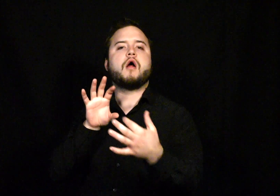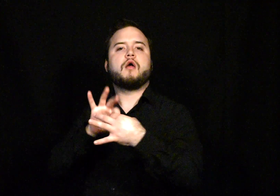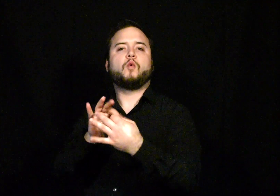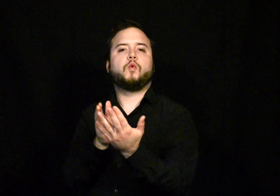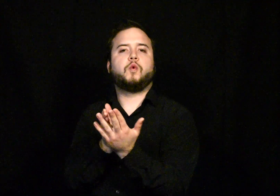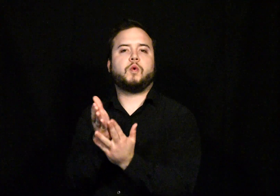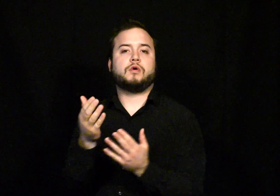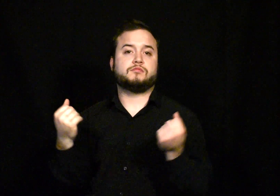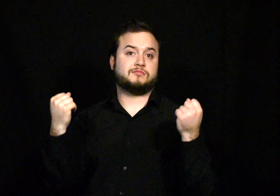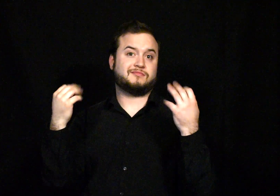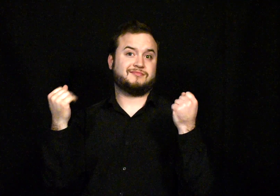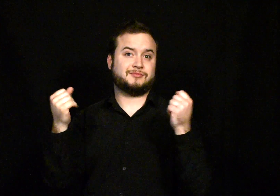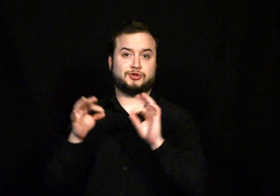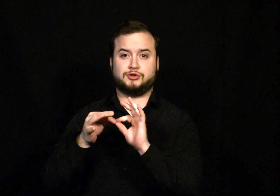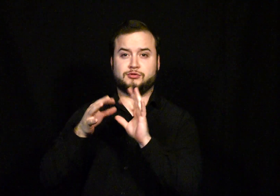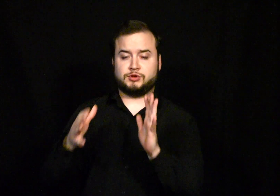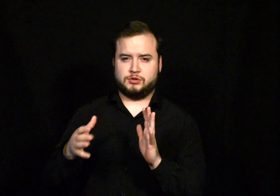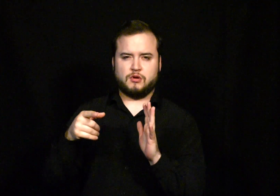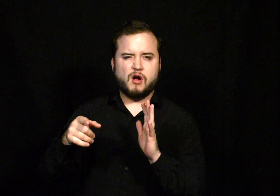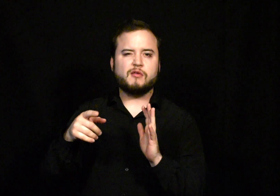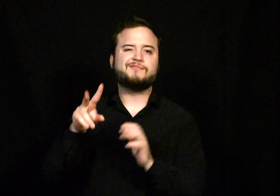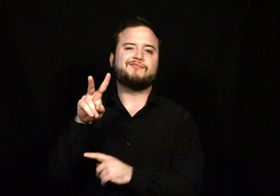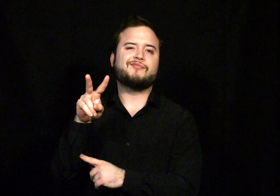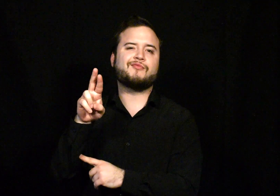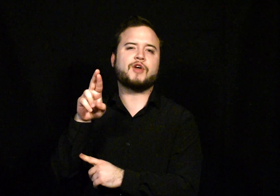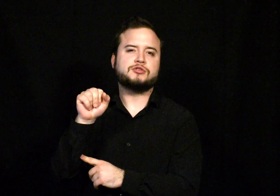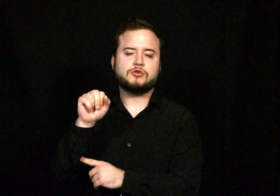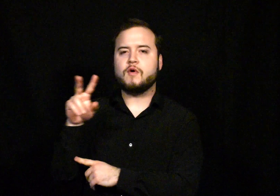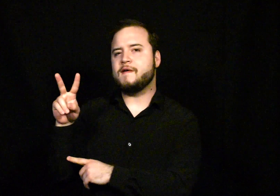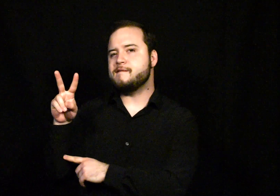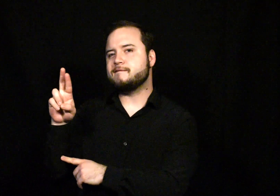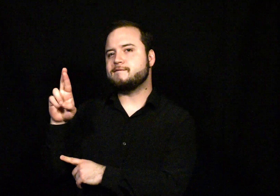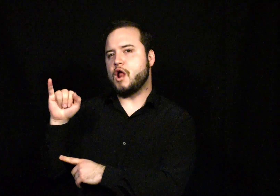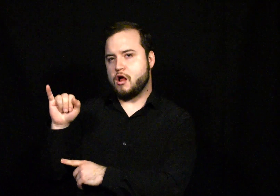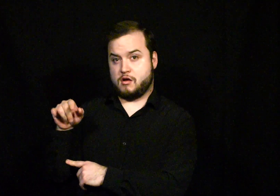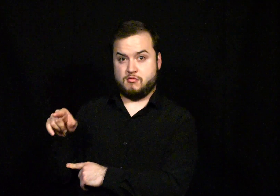or connecting through a sign language interpreter via VRS or VRI